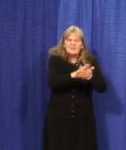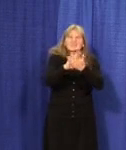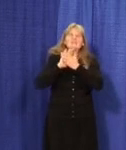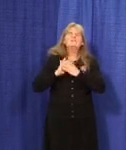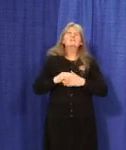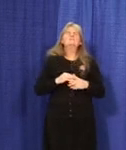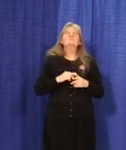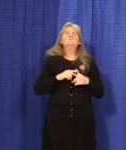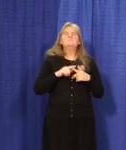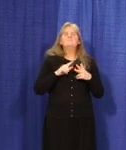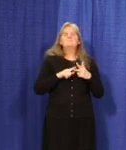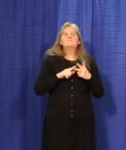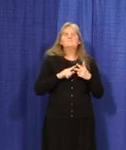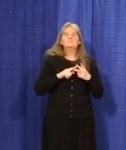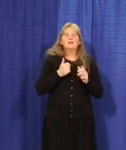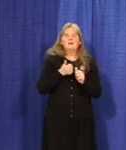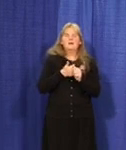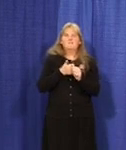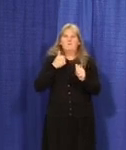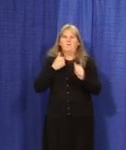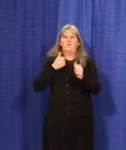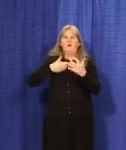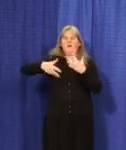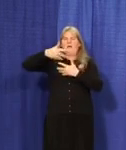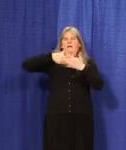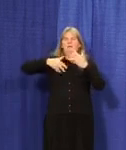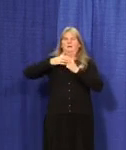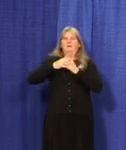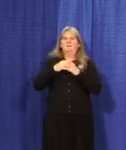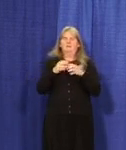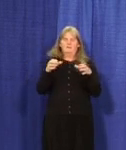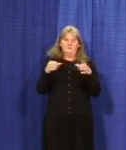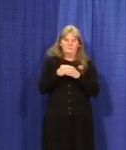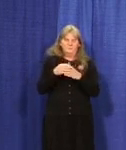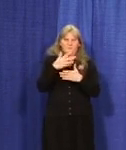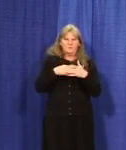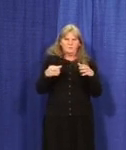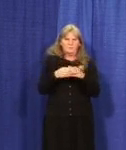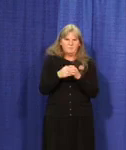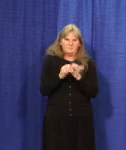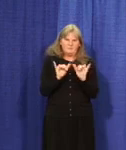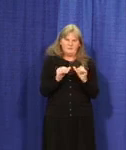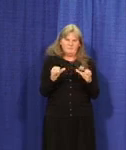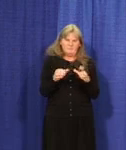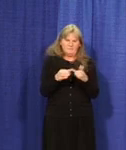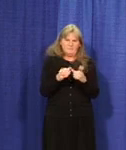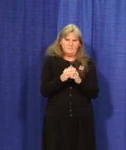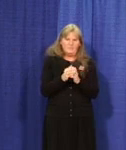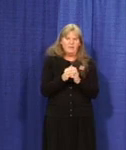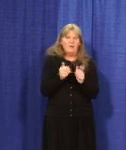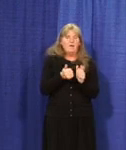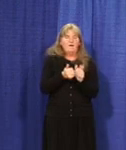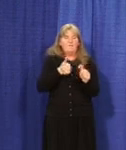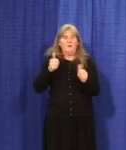space clean. Avoid crowds, and stick to your social bubble. Stay away from others when sick.